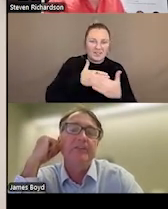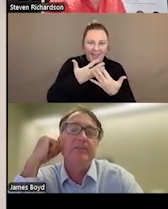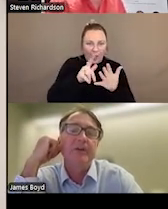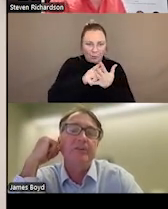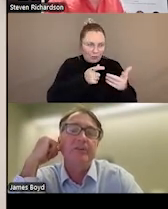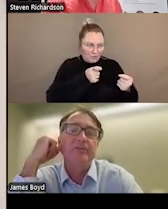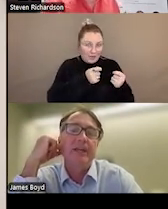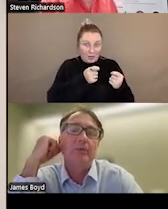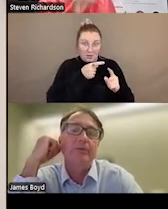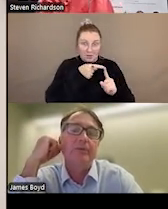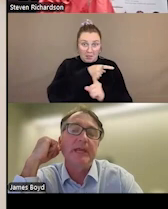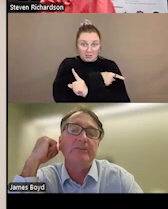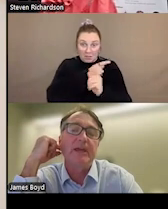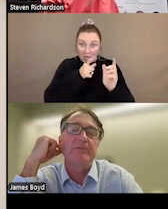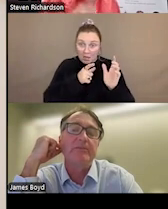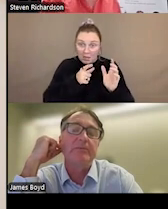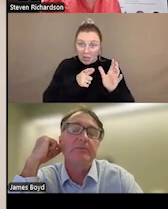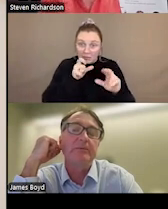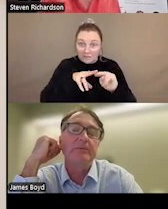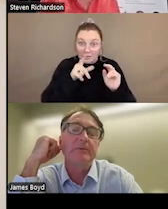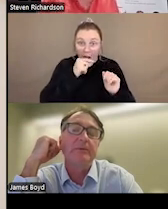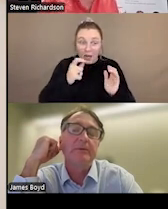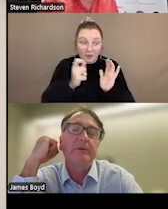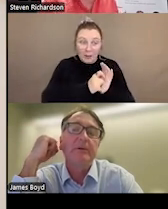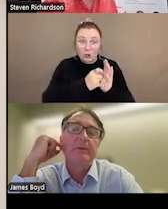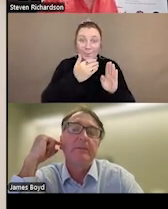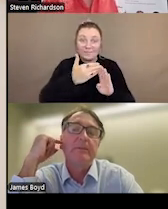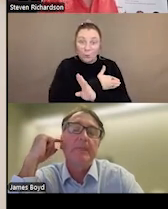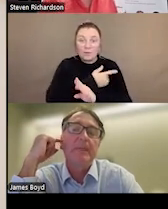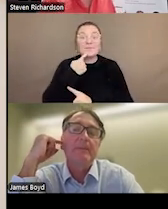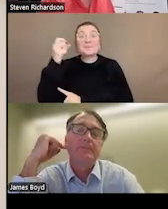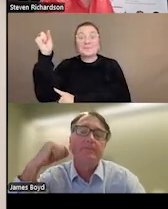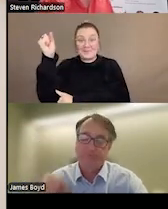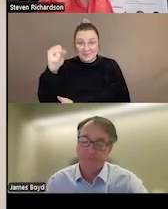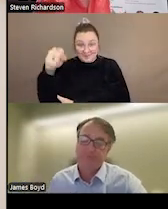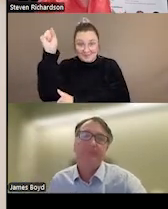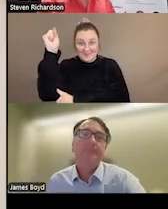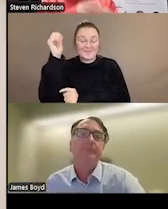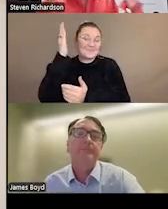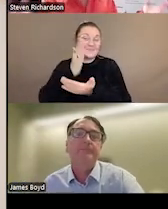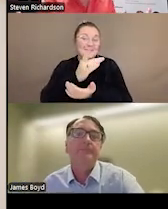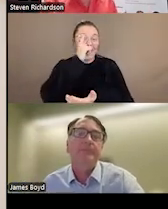a function available through the ACF? >> Absolutely, yes. The ACF, you will set